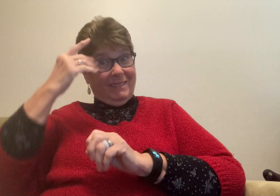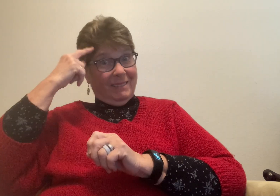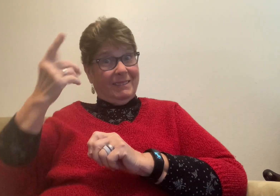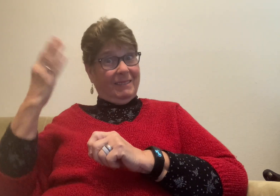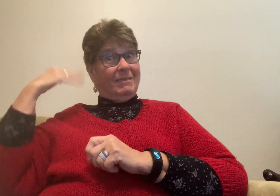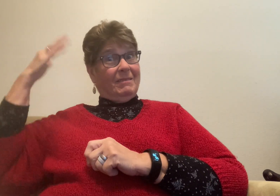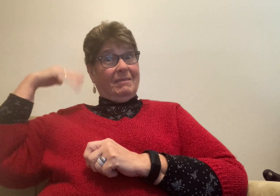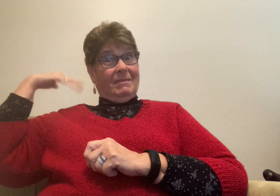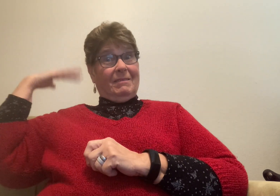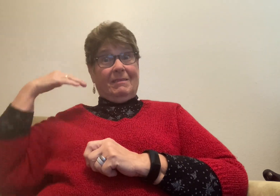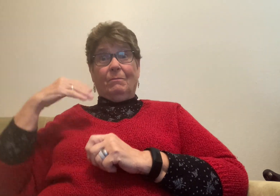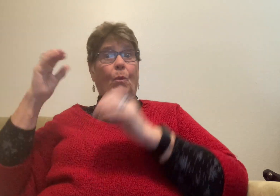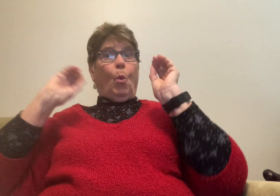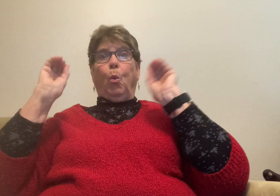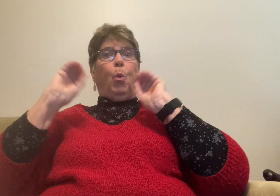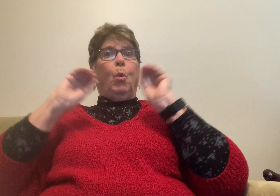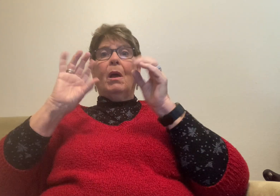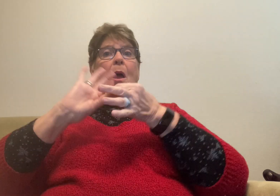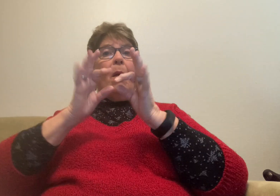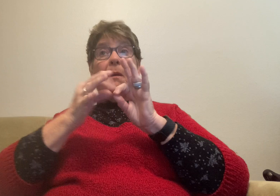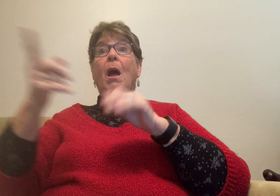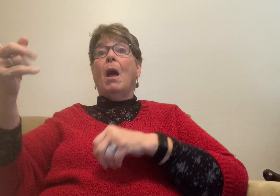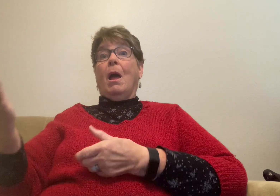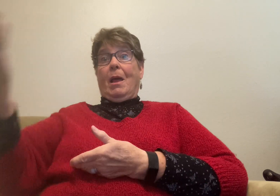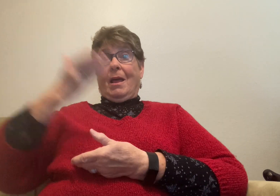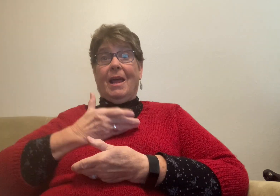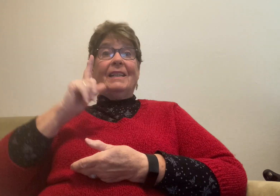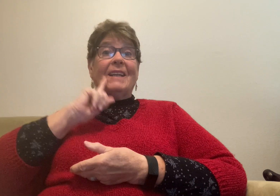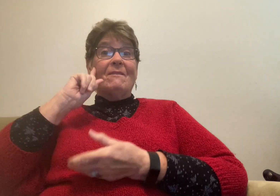By IOC’s giving us the Deaflympics name and now they should give us